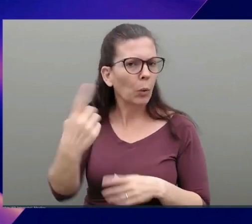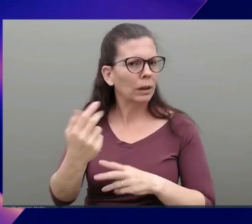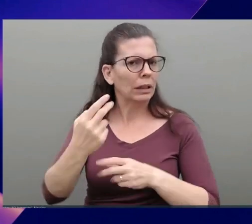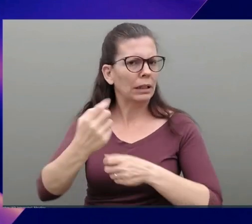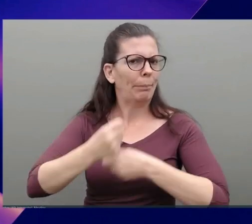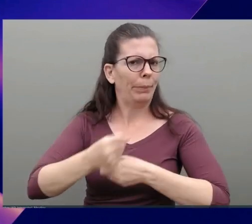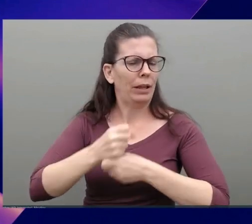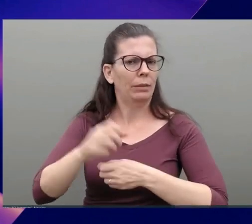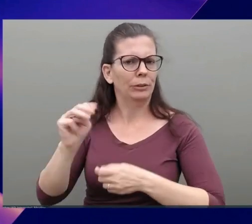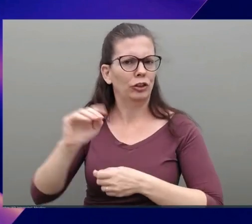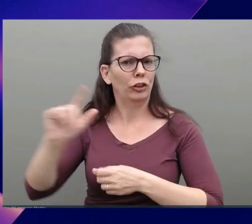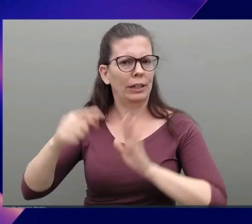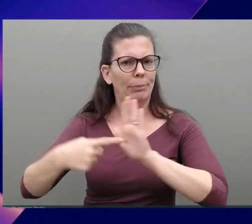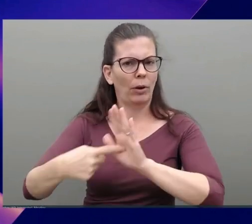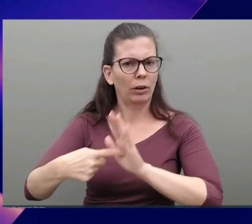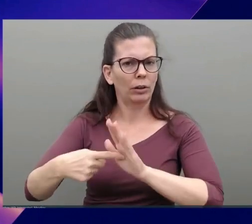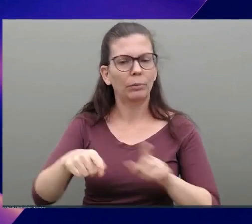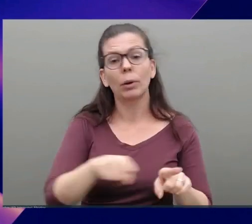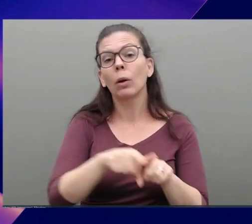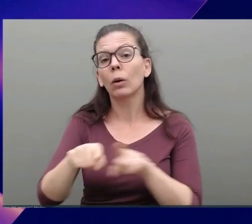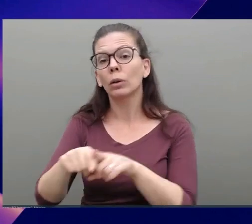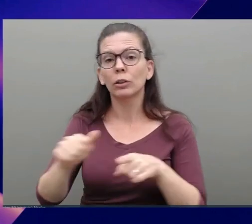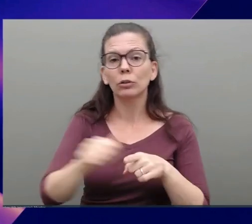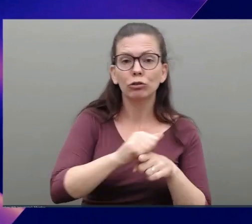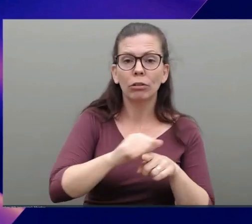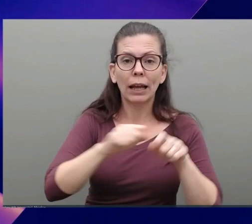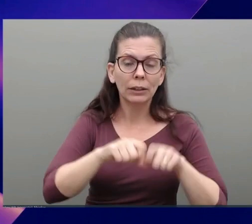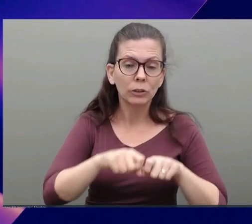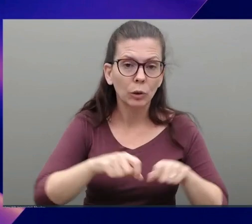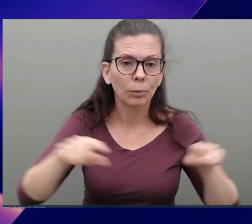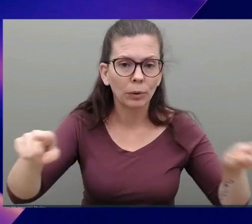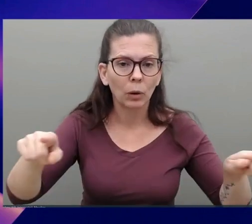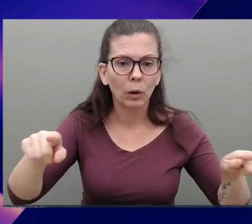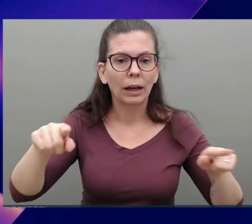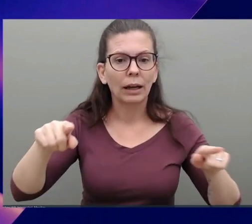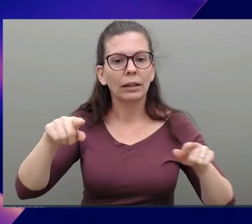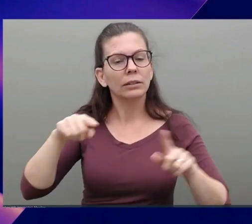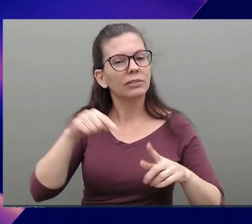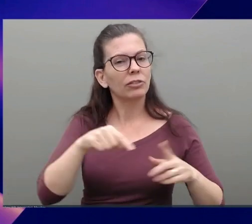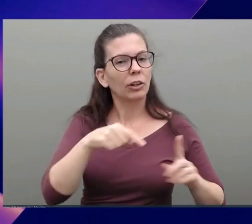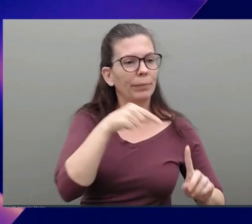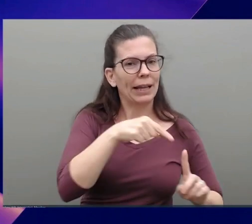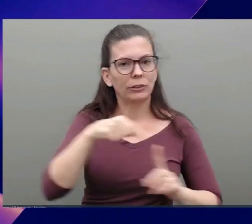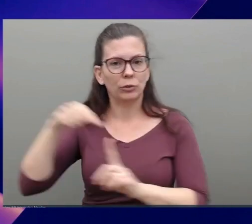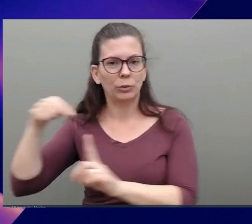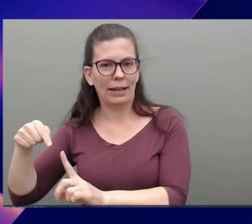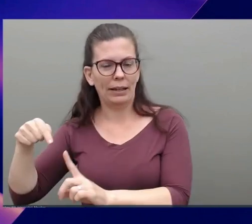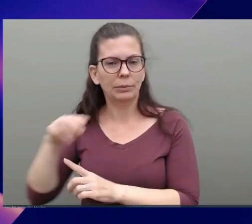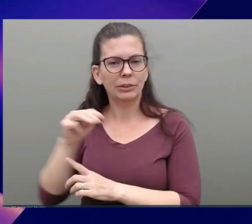but also train it to deploy in terms of create end-to-end machine learning life cycle. [Jillian] Yeah.